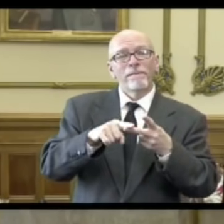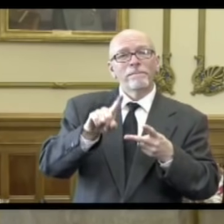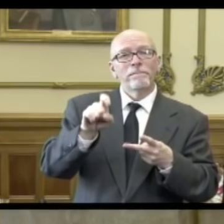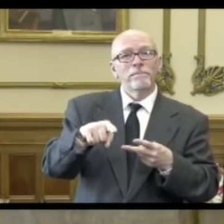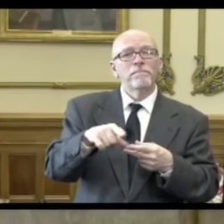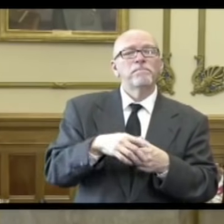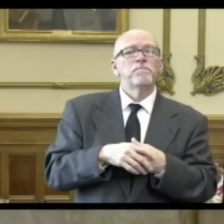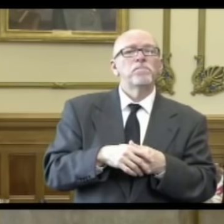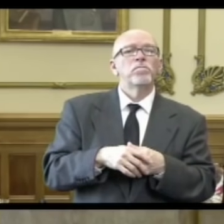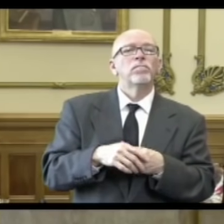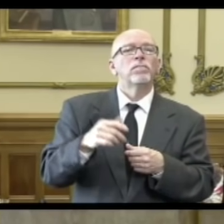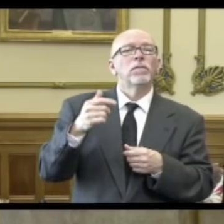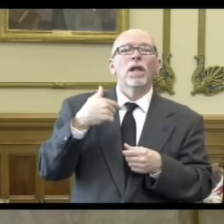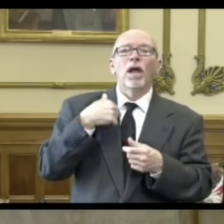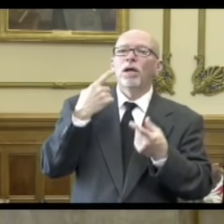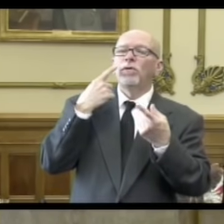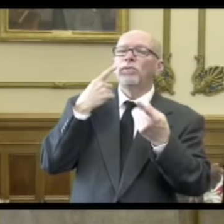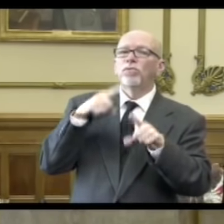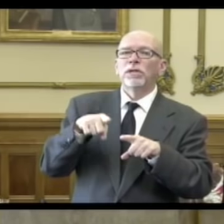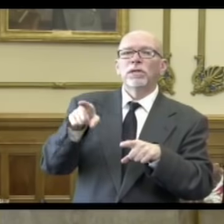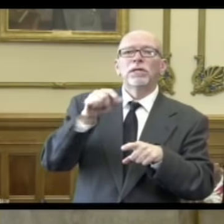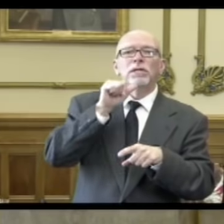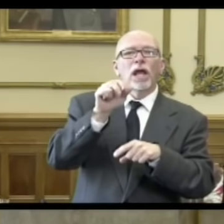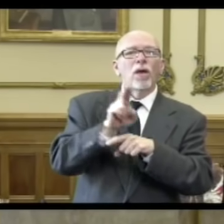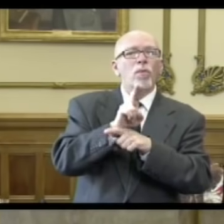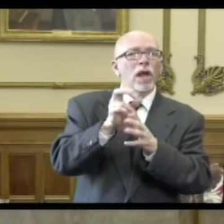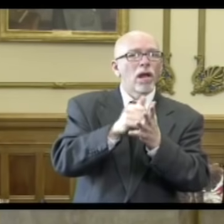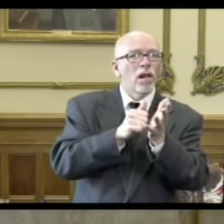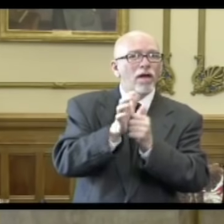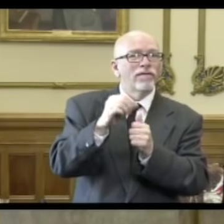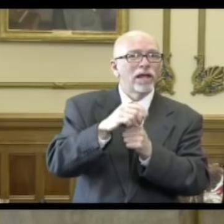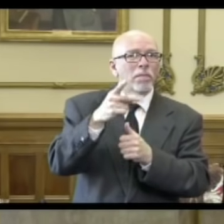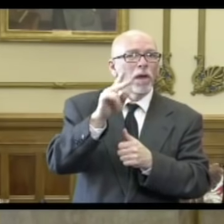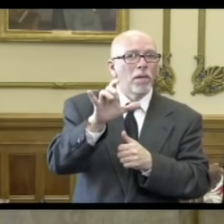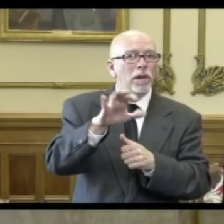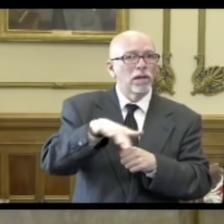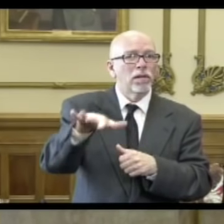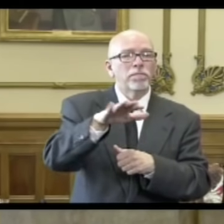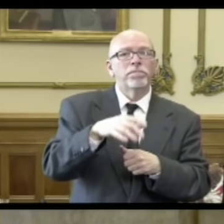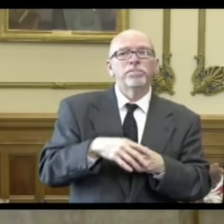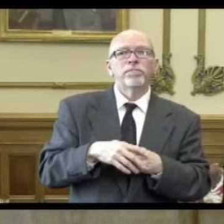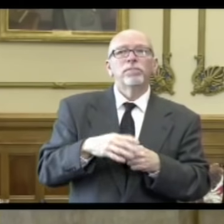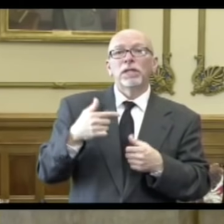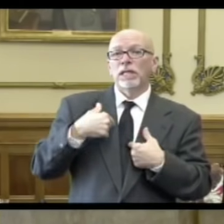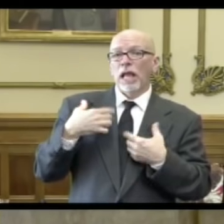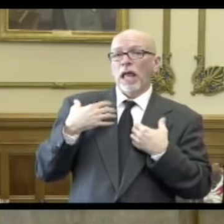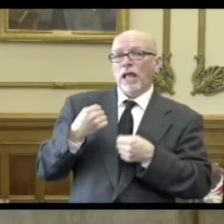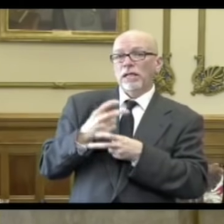NEEDS TO GO GET RETESTED IN ORDER TO I GUESS PROVE NEGATIVITY. FOR YOUR SECOND